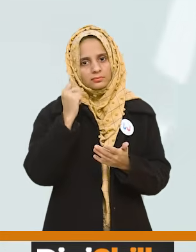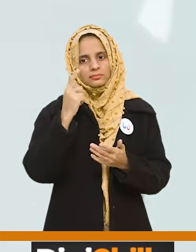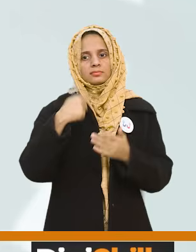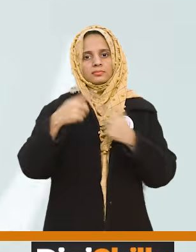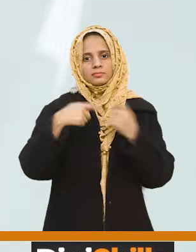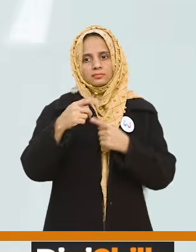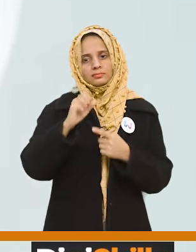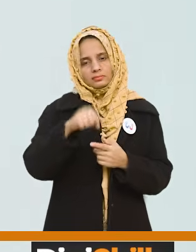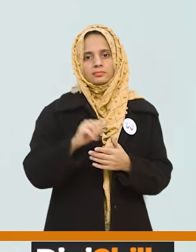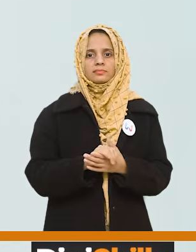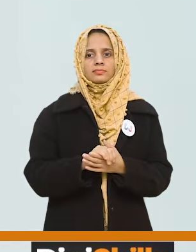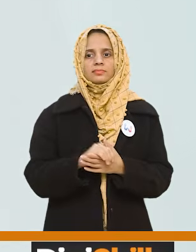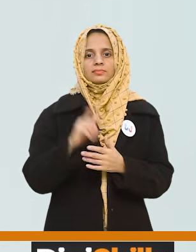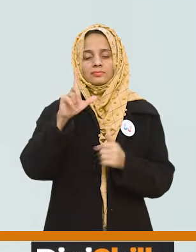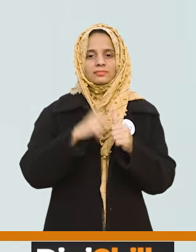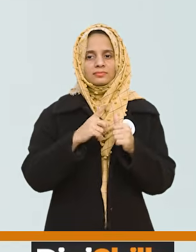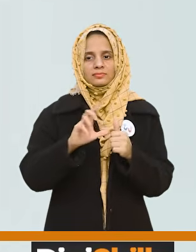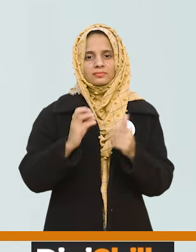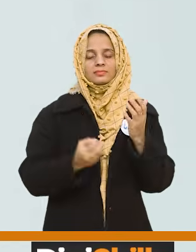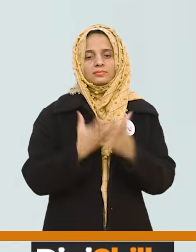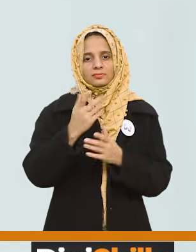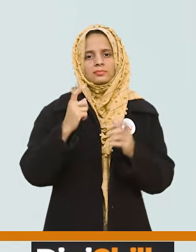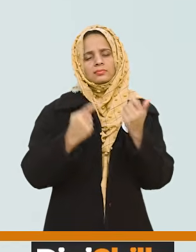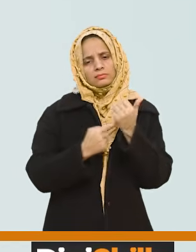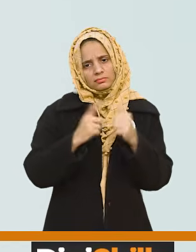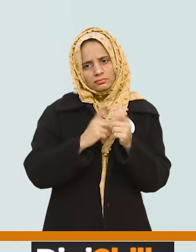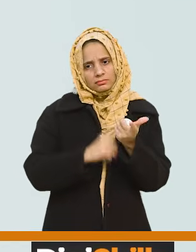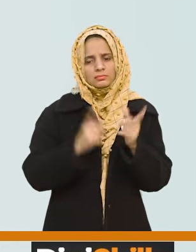invoices to your lawyer as well for a tax return.